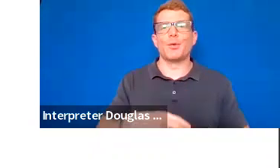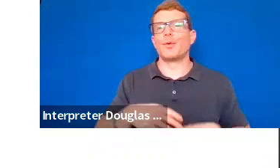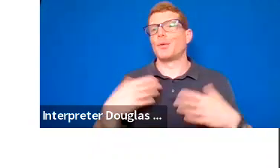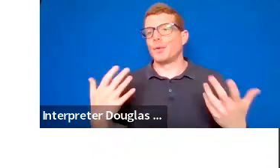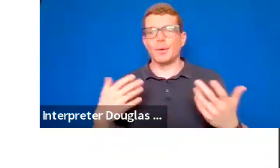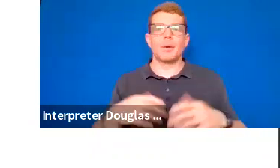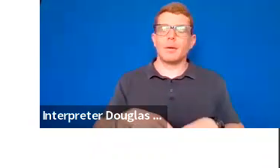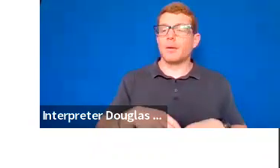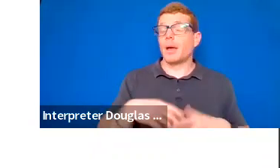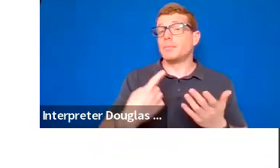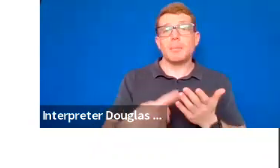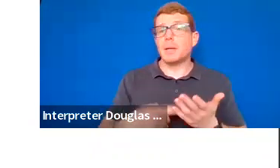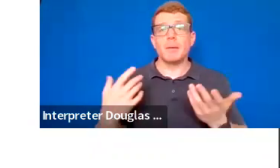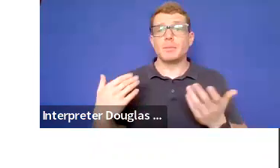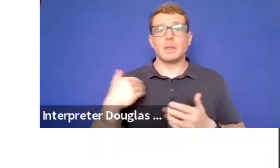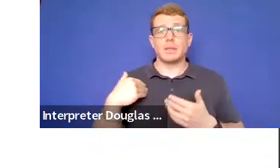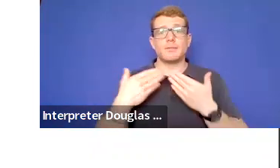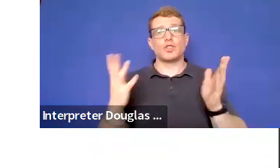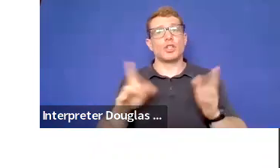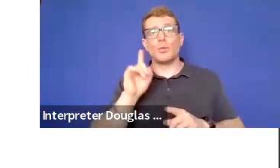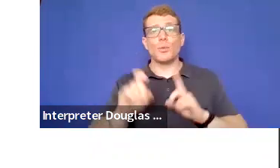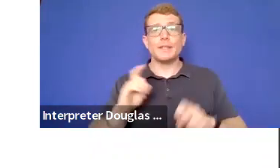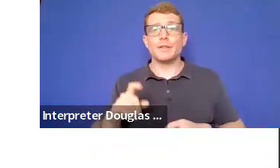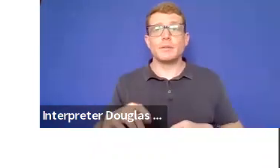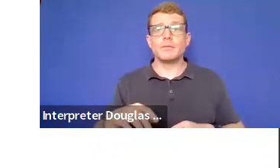And sometimes I have questions. They they talk to other people and say, Well, why are my benefits register?